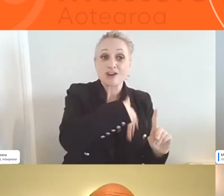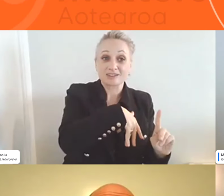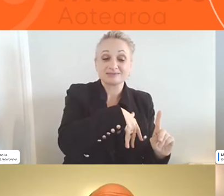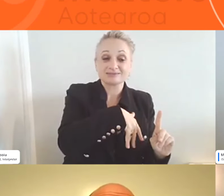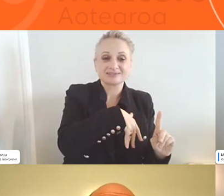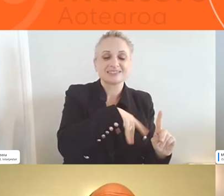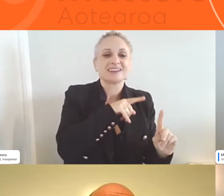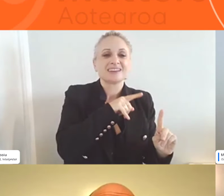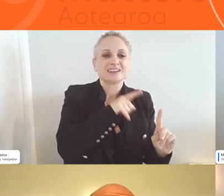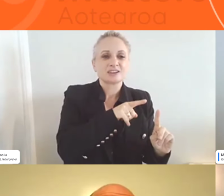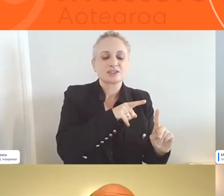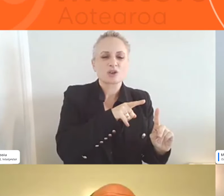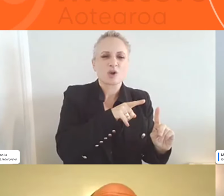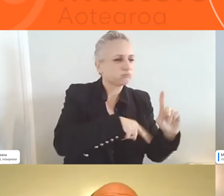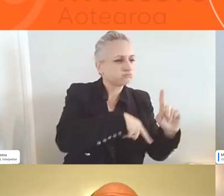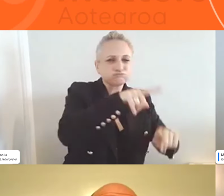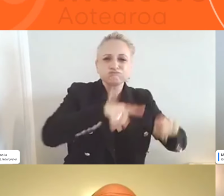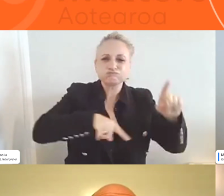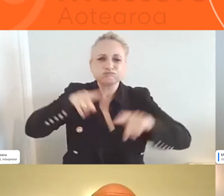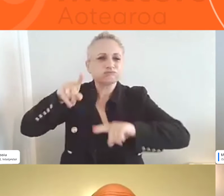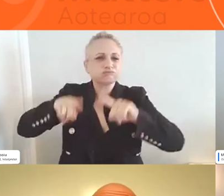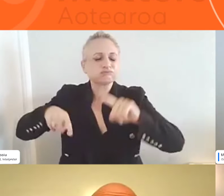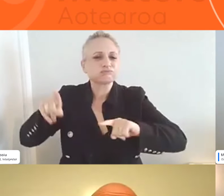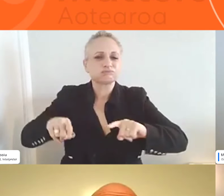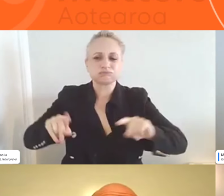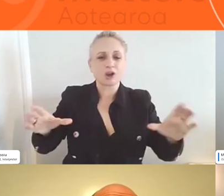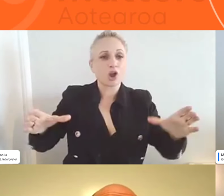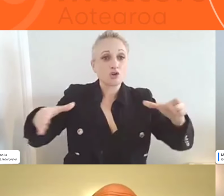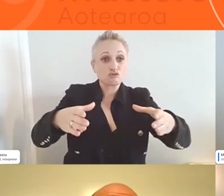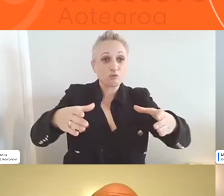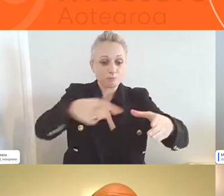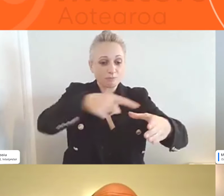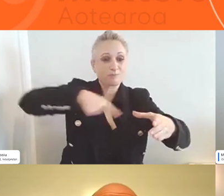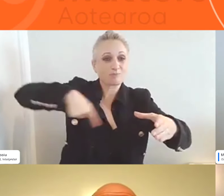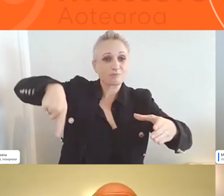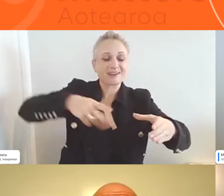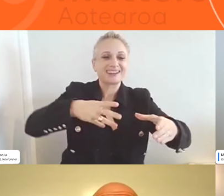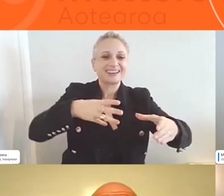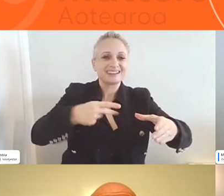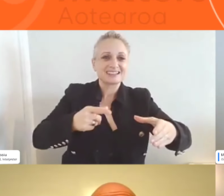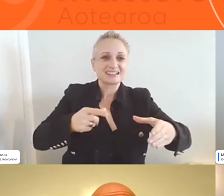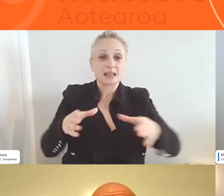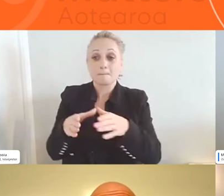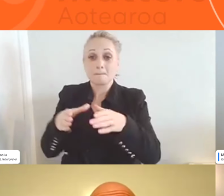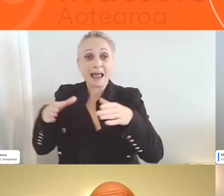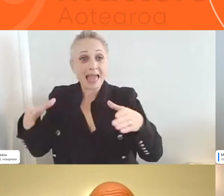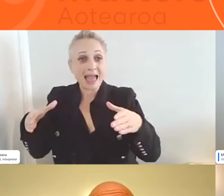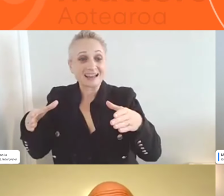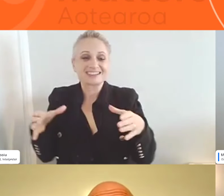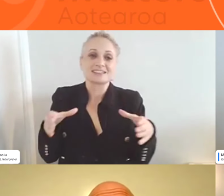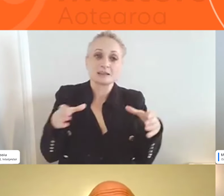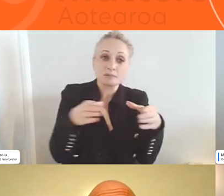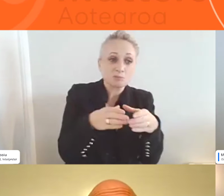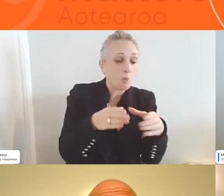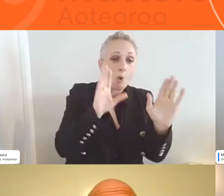there's quite a diverse group. Some are very large, some are very, very small, and just because you're small doesn't mean you're not perfectly